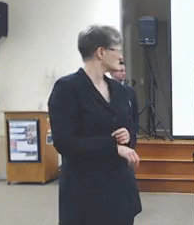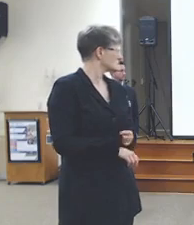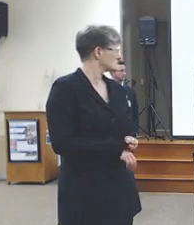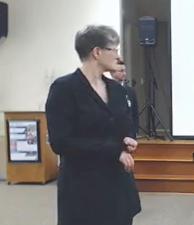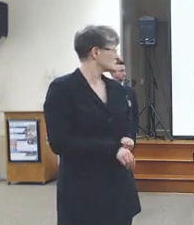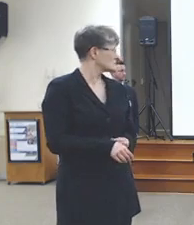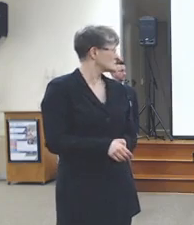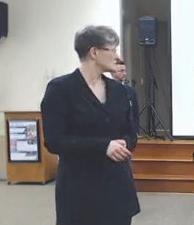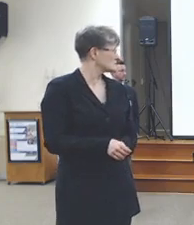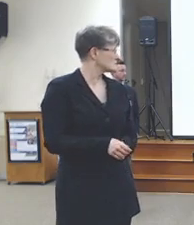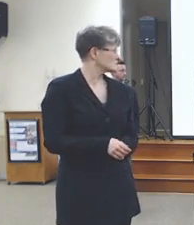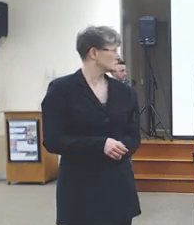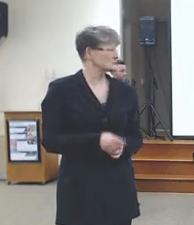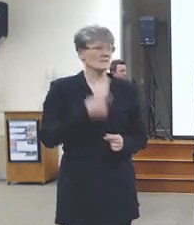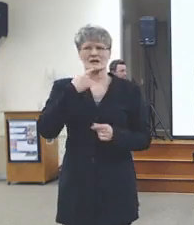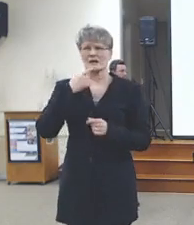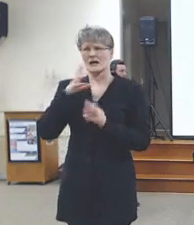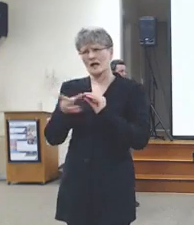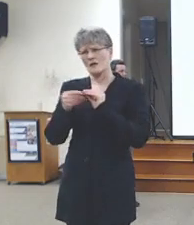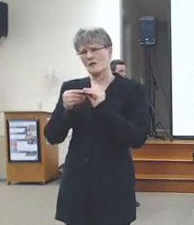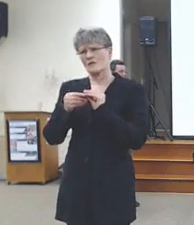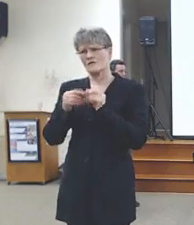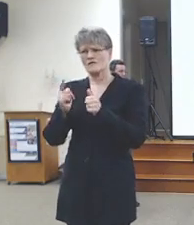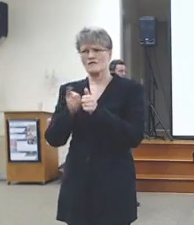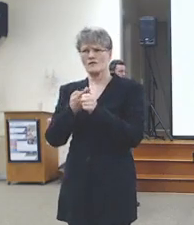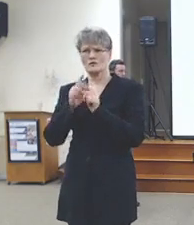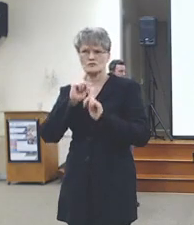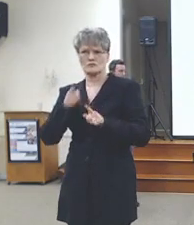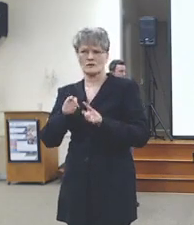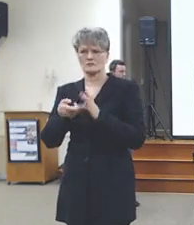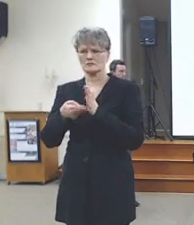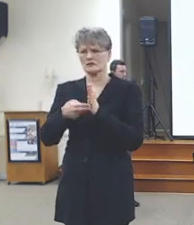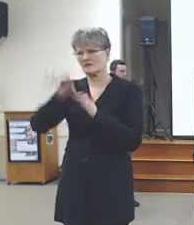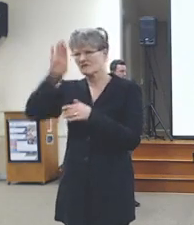imagine first they would probably fit into healthcare workers I'm not totally